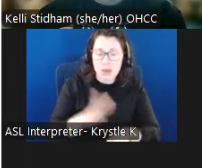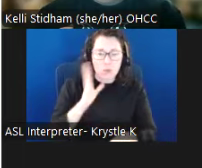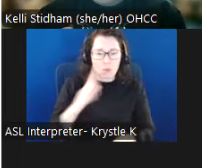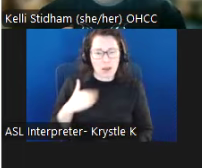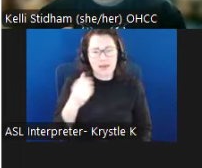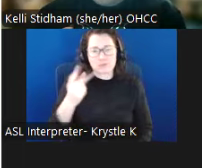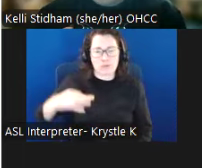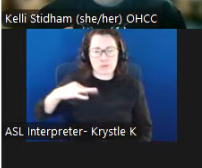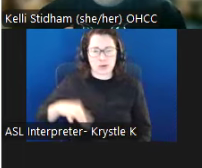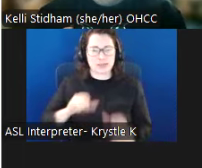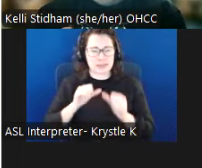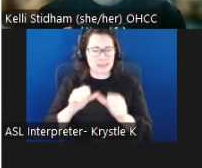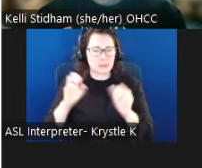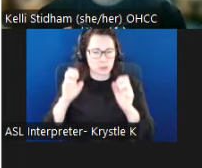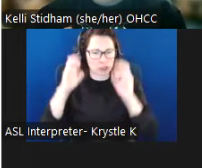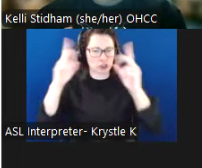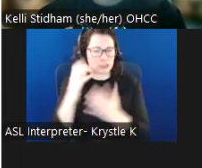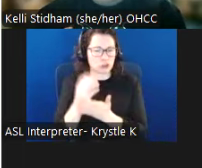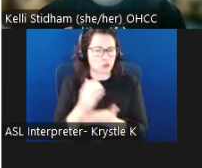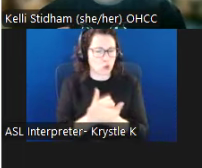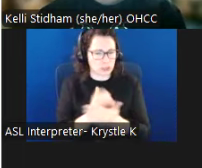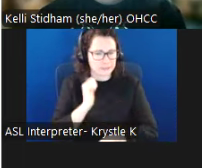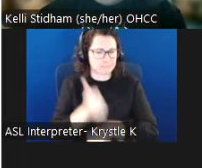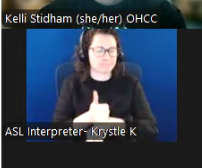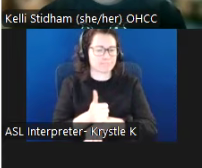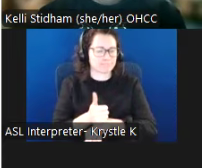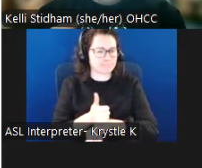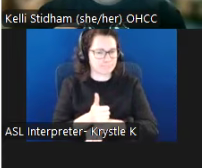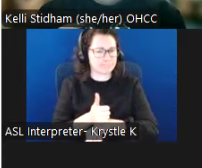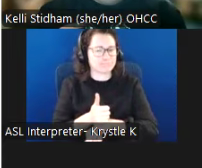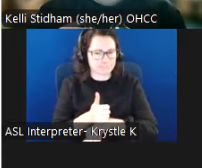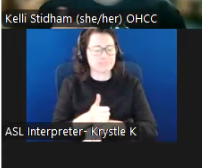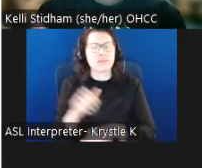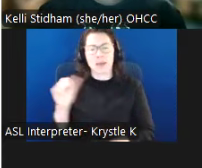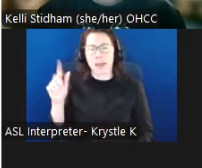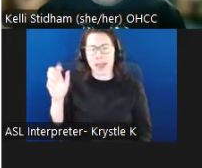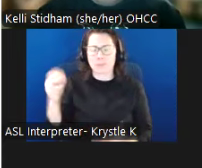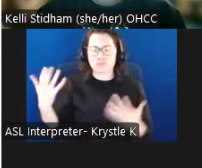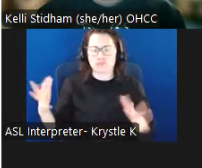continuing education um put into effect.